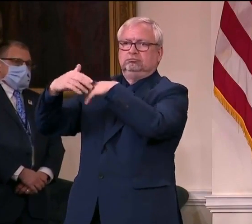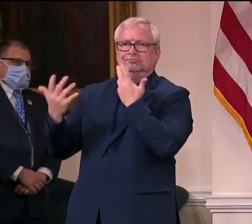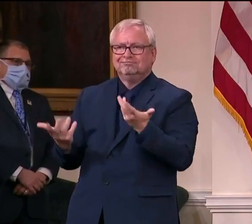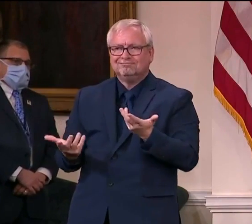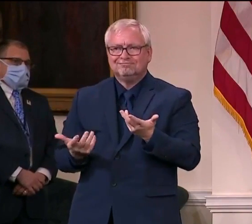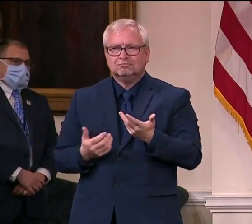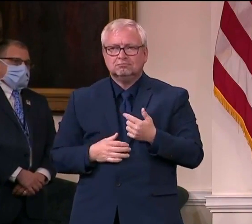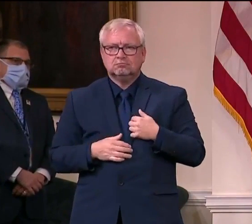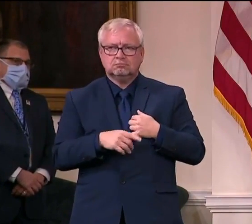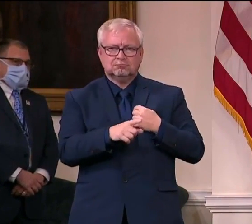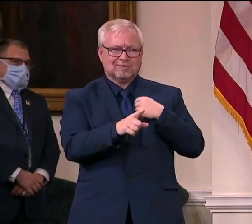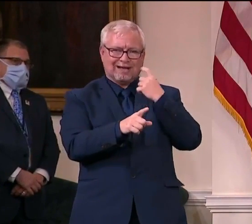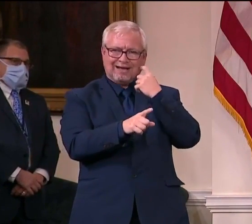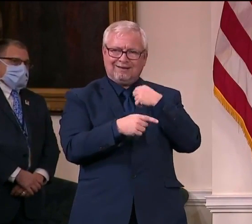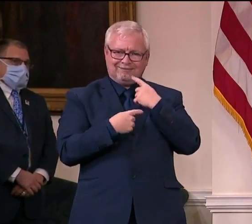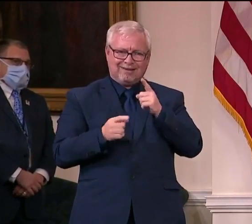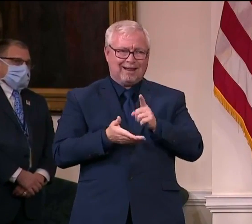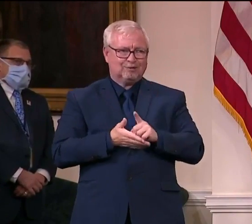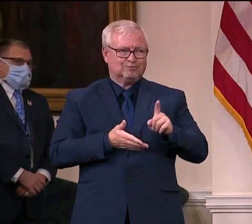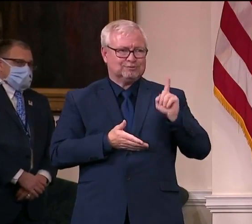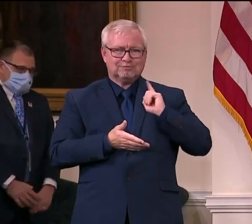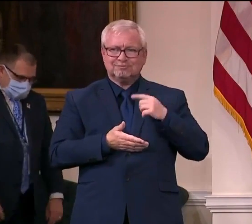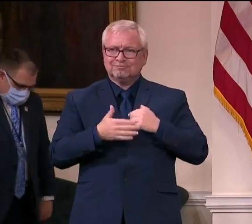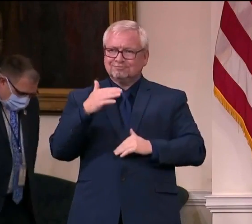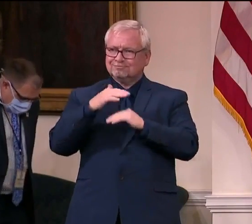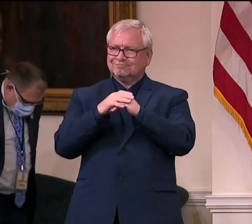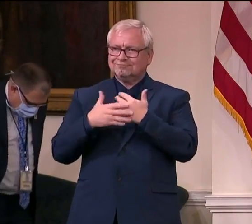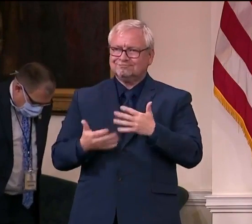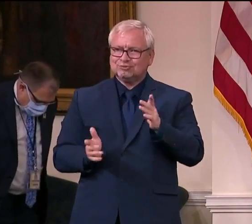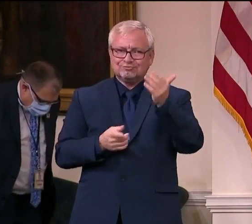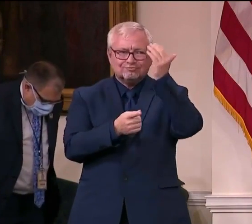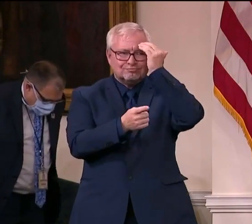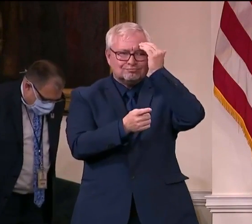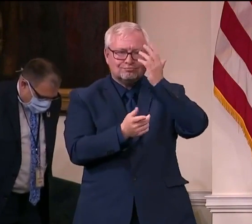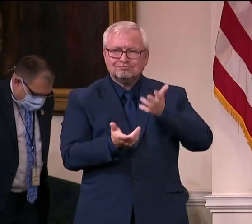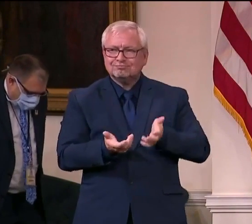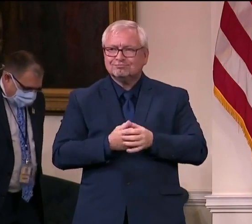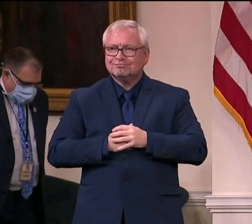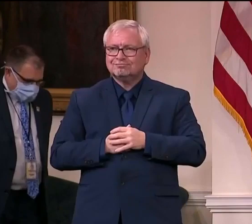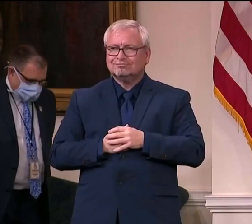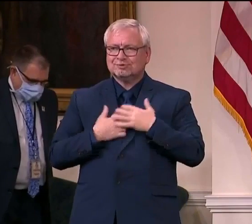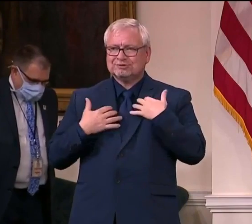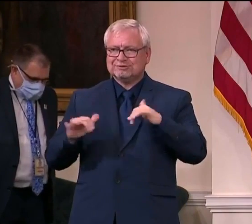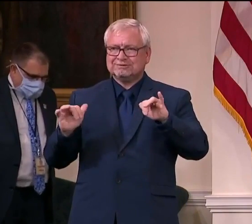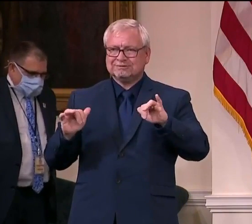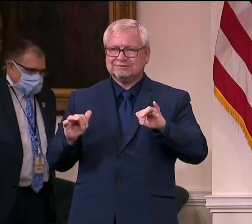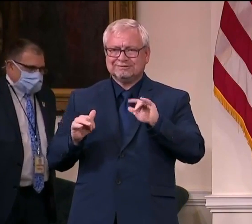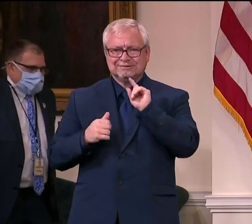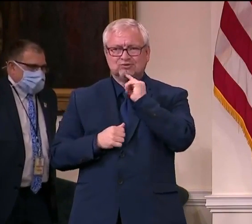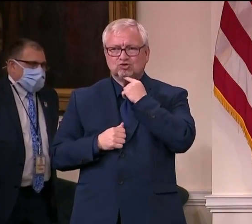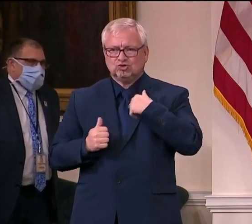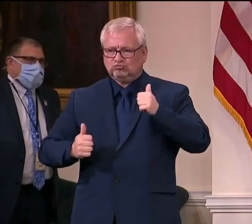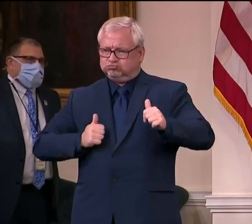WE JUST ANNOUNCED NEW RESTRICTIONS LAST WEEK SO IT IS NOT LIKE WE HAVE BEEN WAITING.